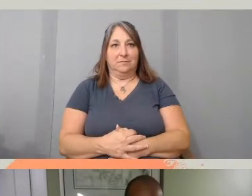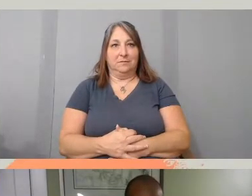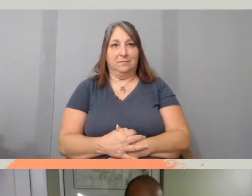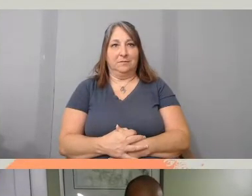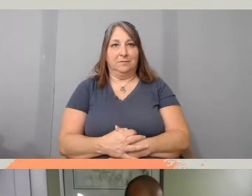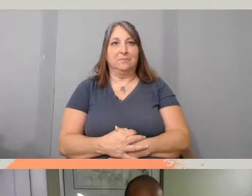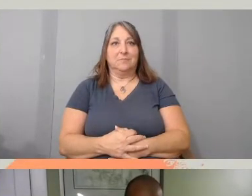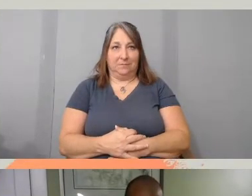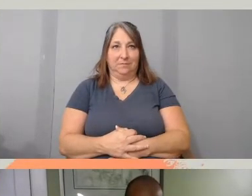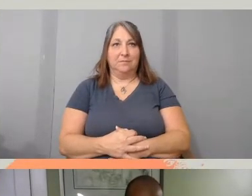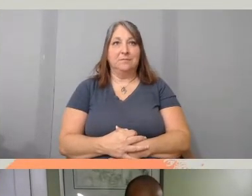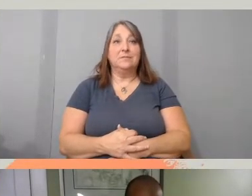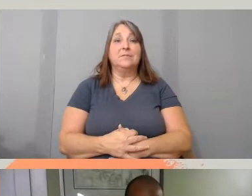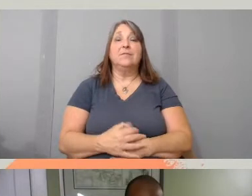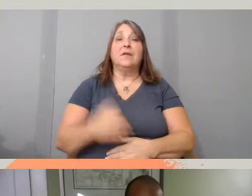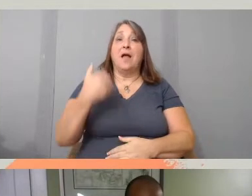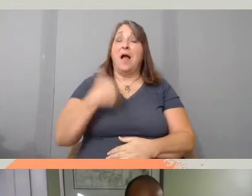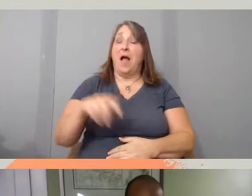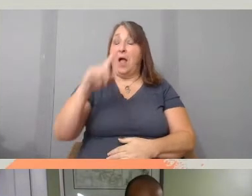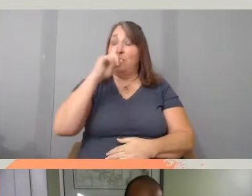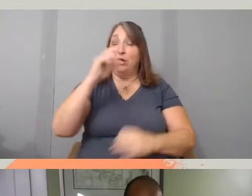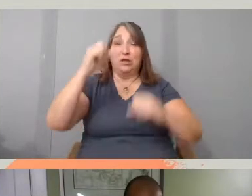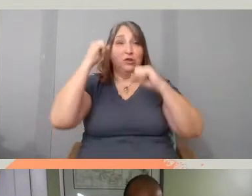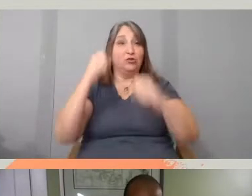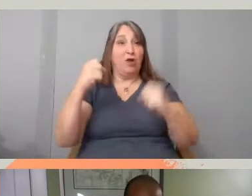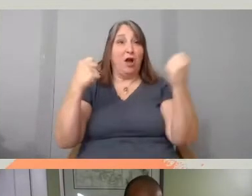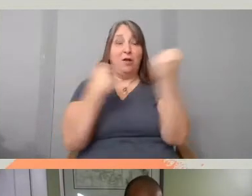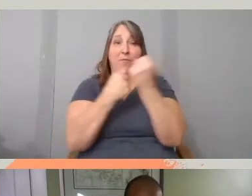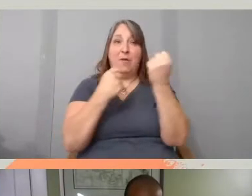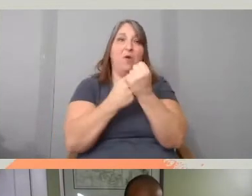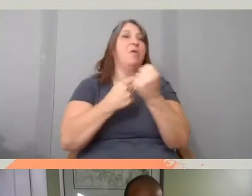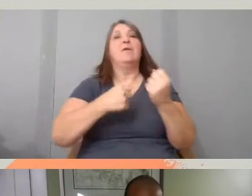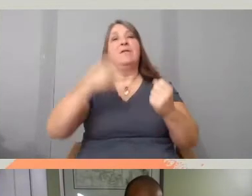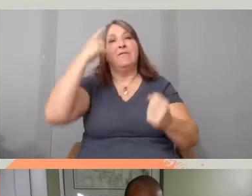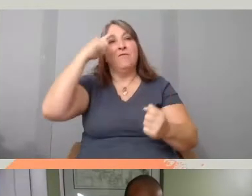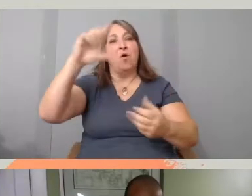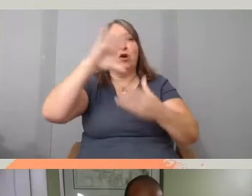So I am a huge proponent of like stories for us bias,